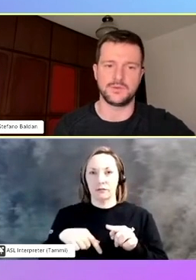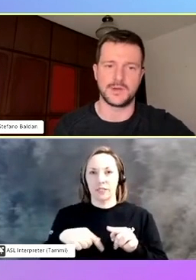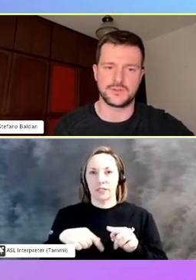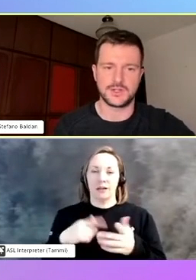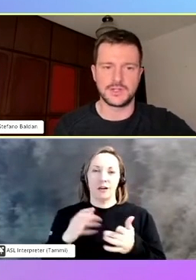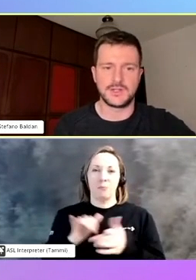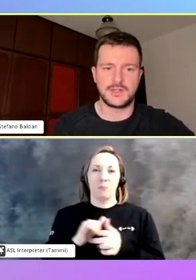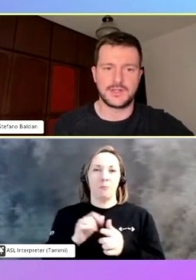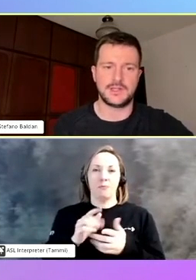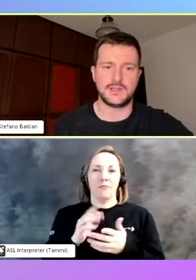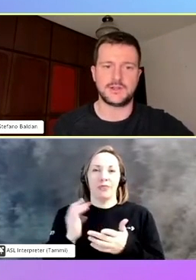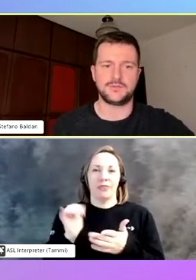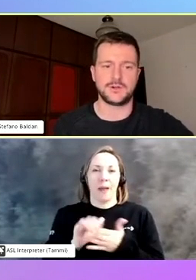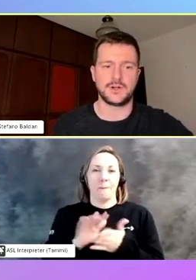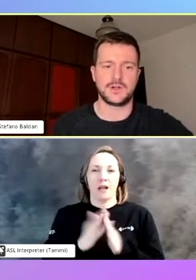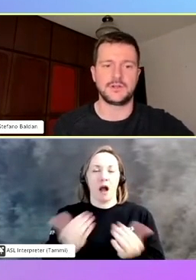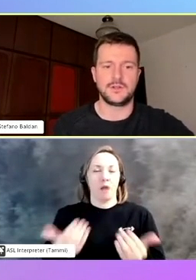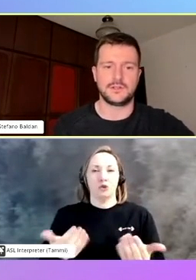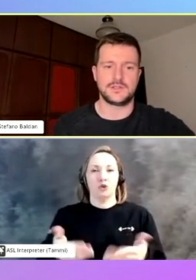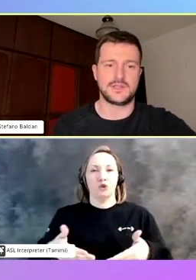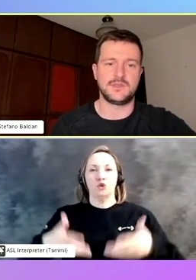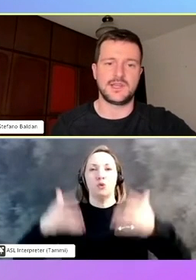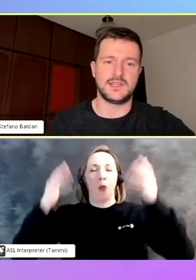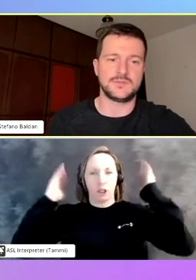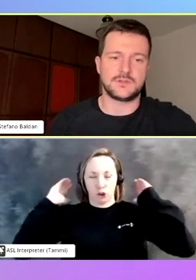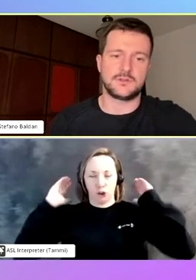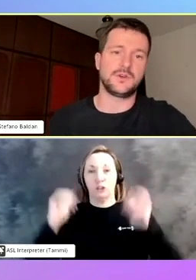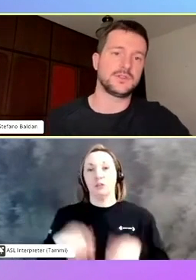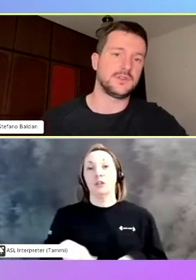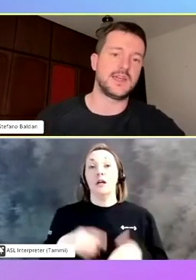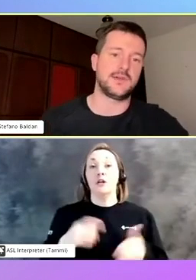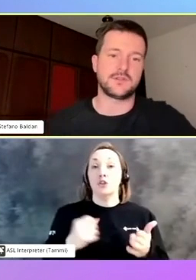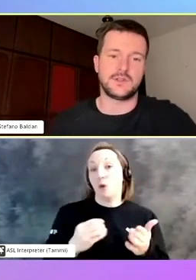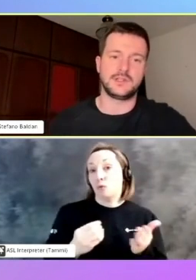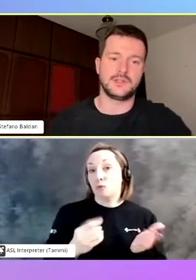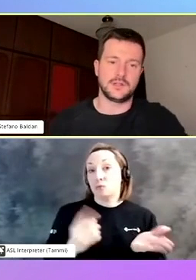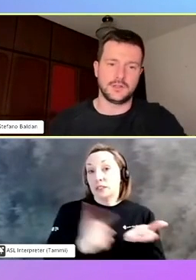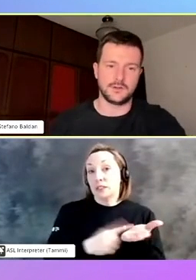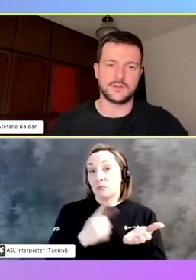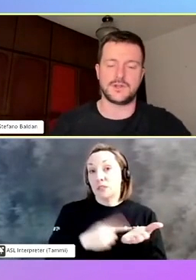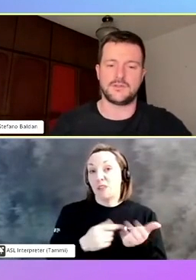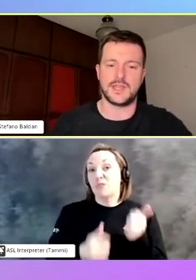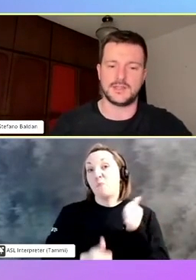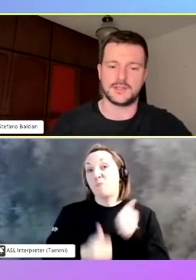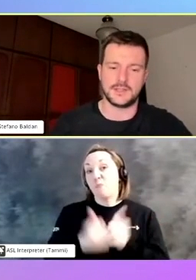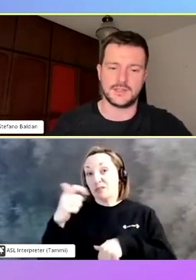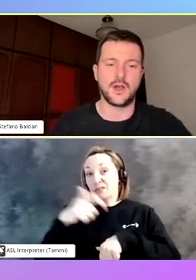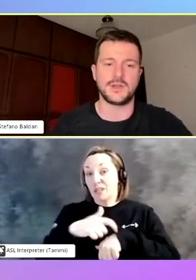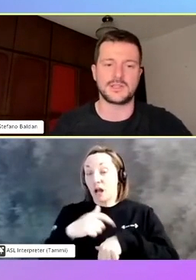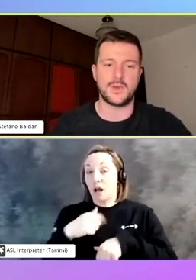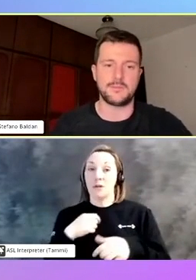So I took a PHD in -- which -- to blind web users,